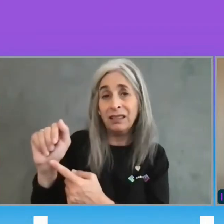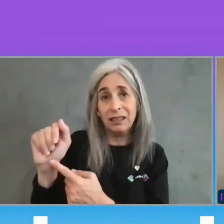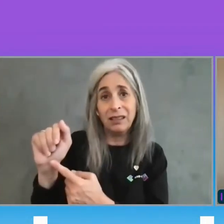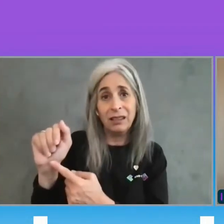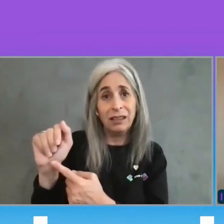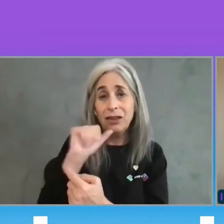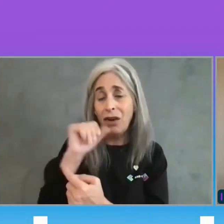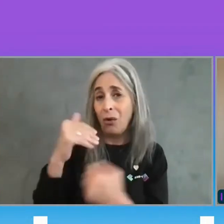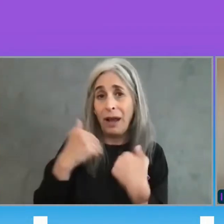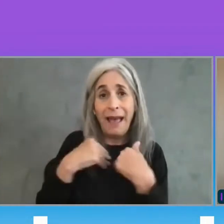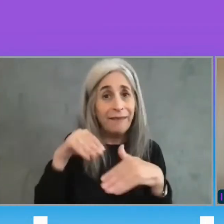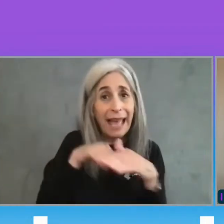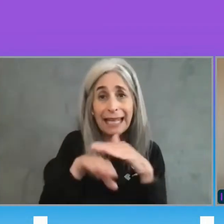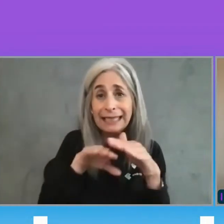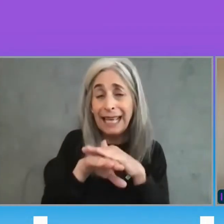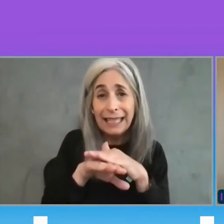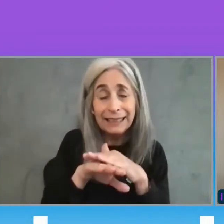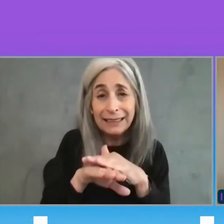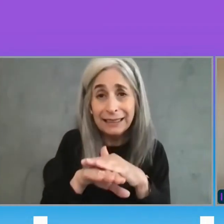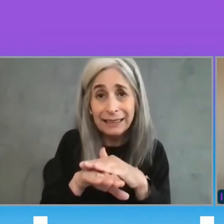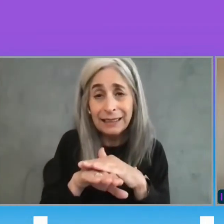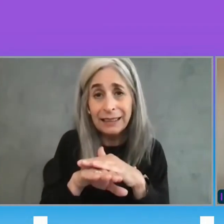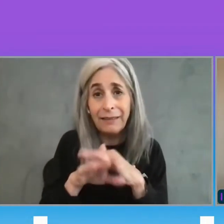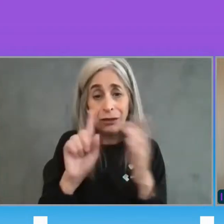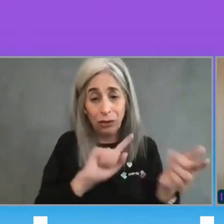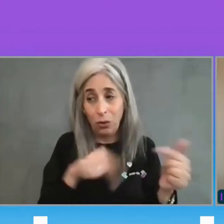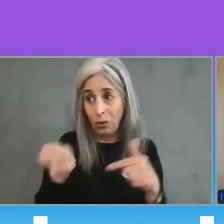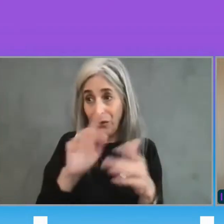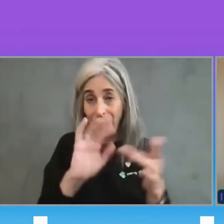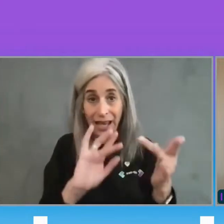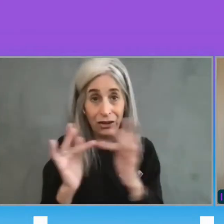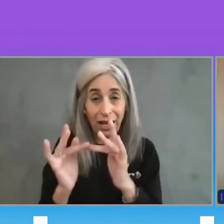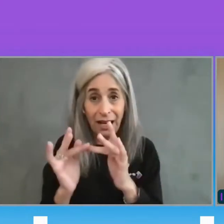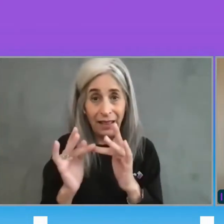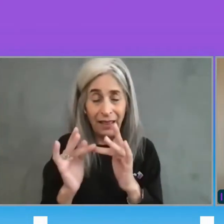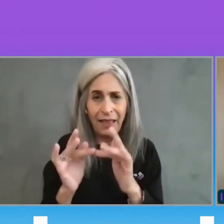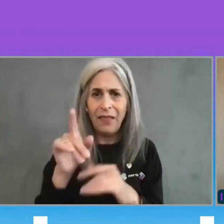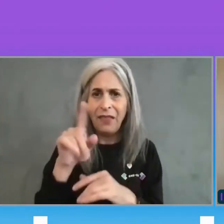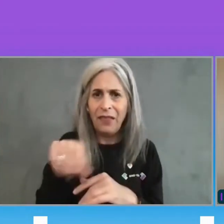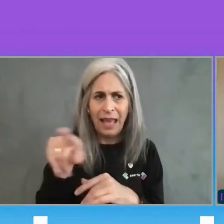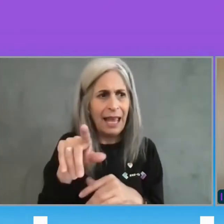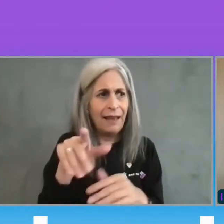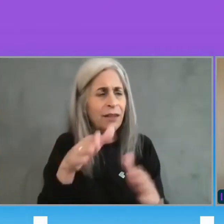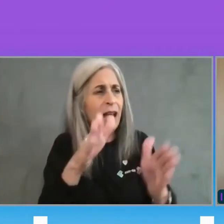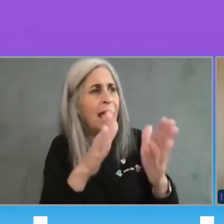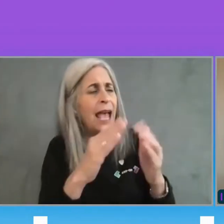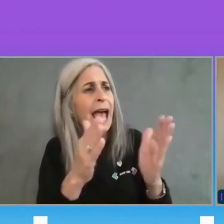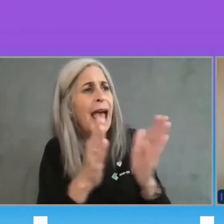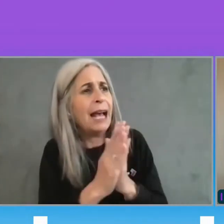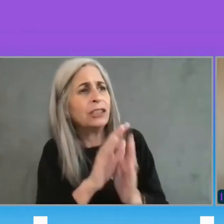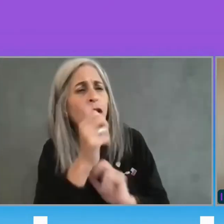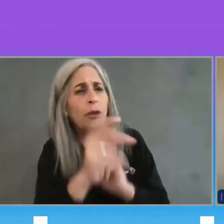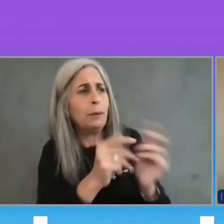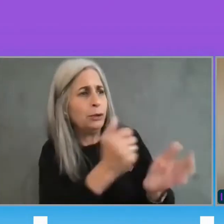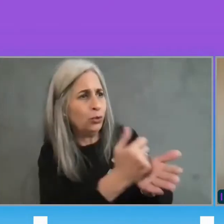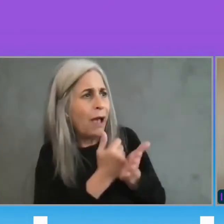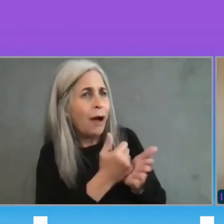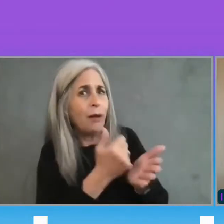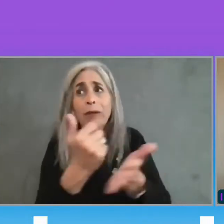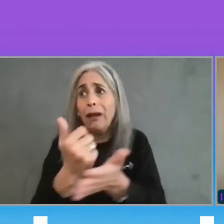have access to the internet, they have to have somebody else